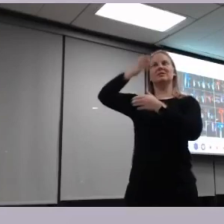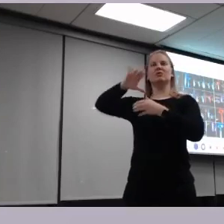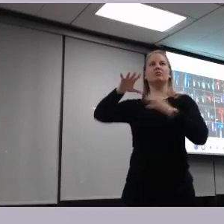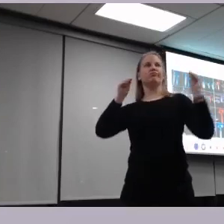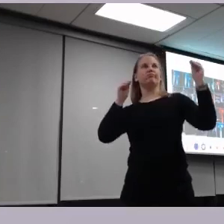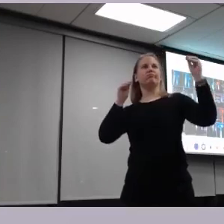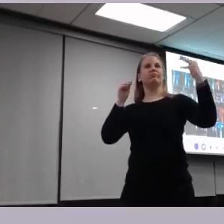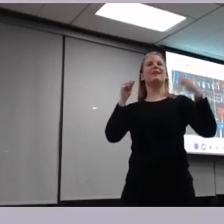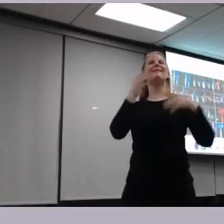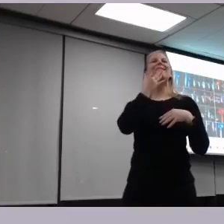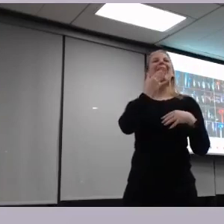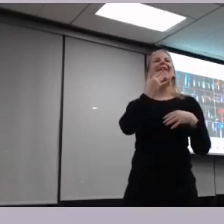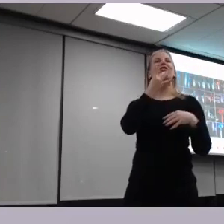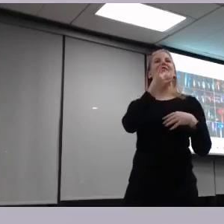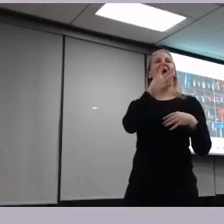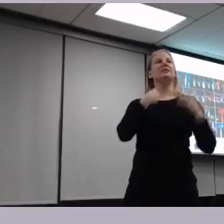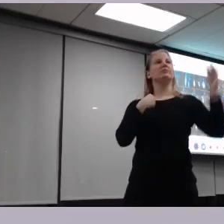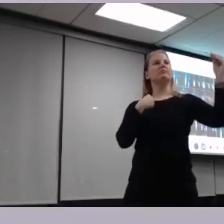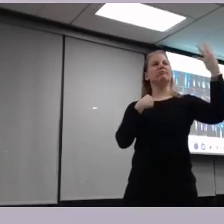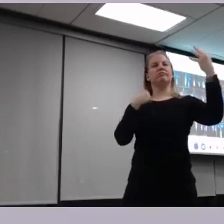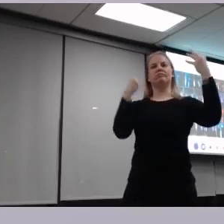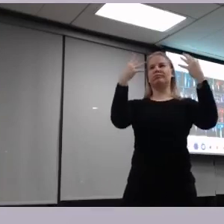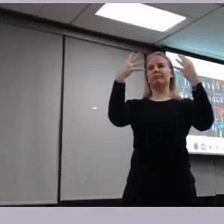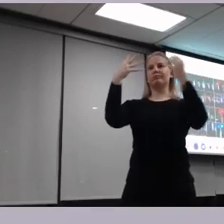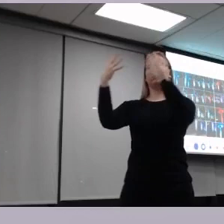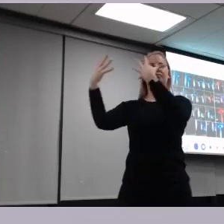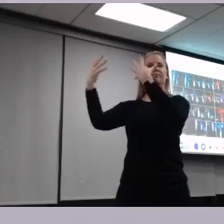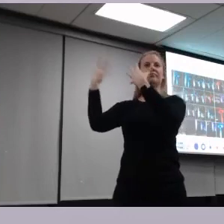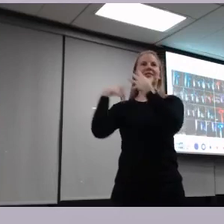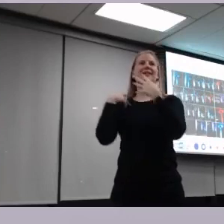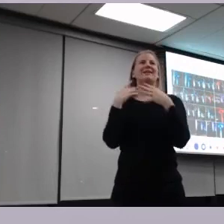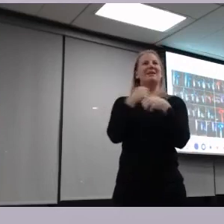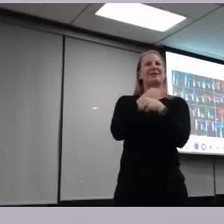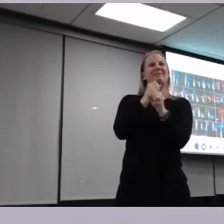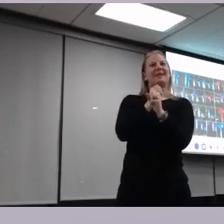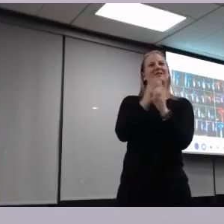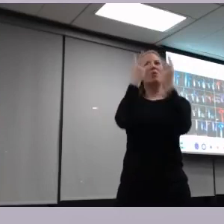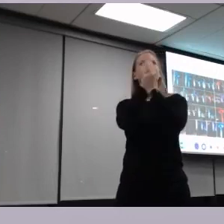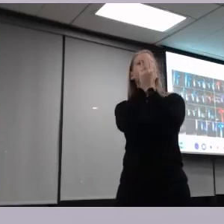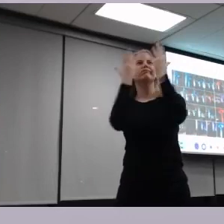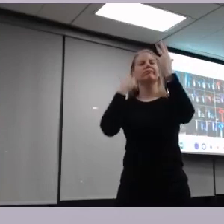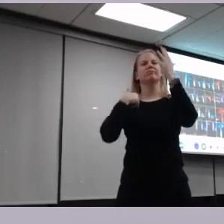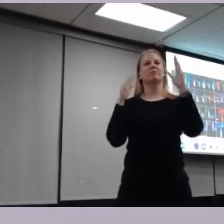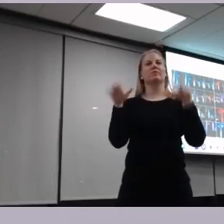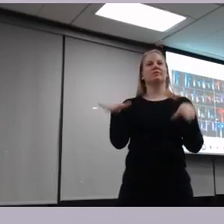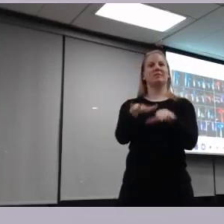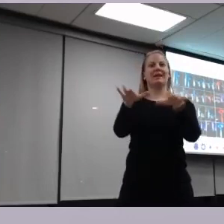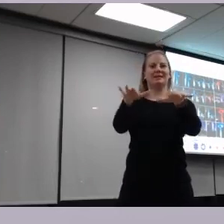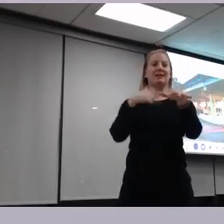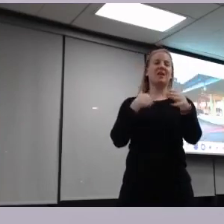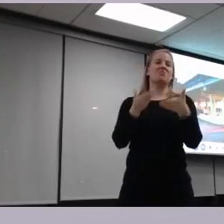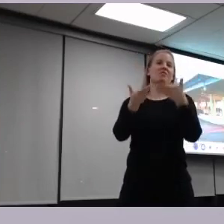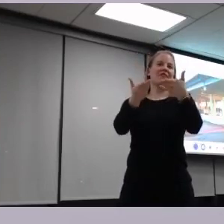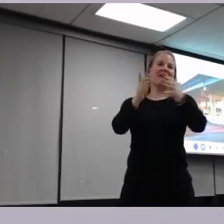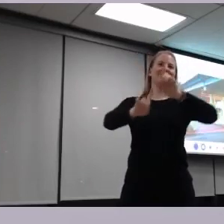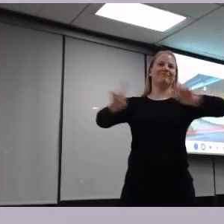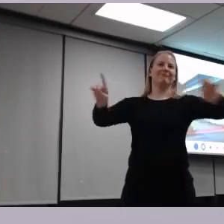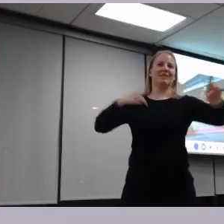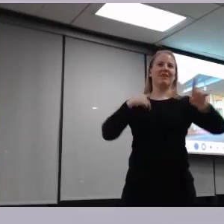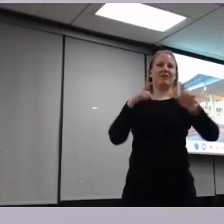they help to dress up the space as well as providing better possibilities for homes. One